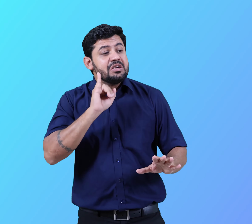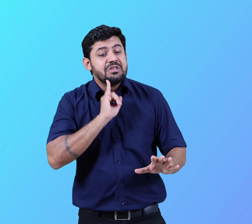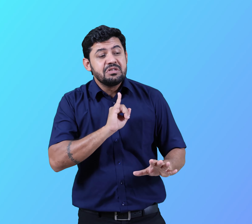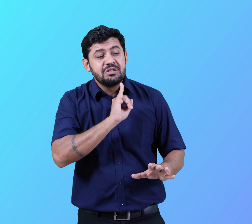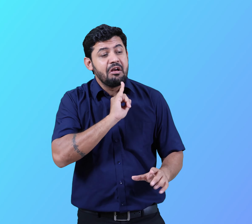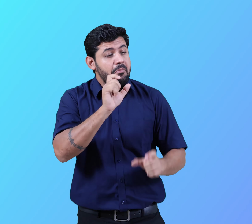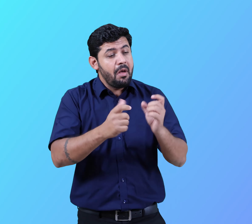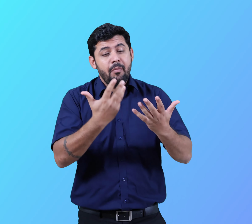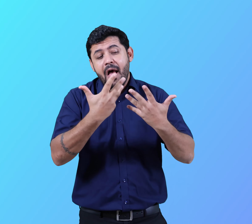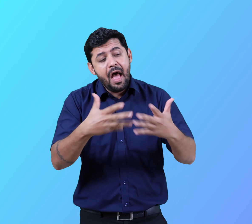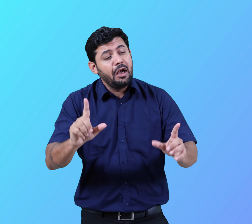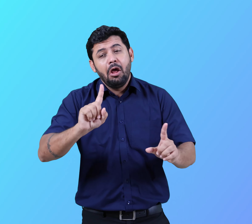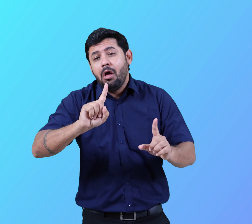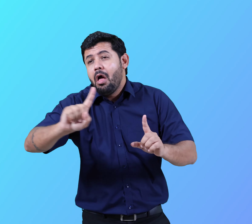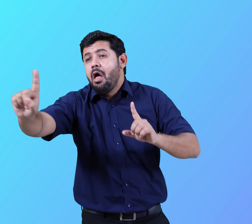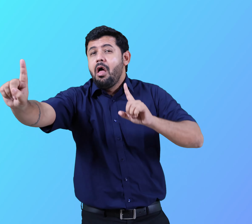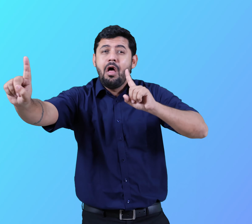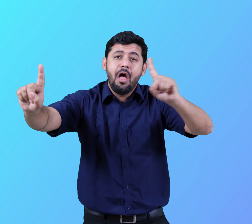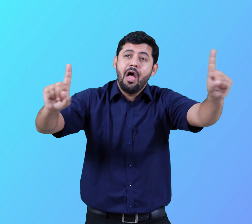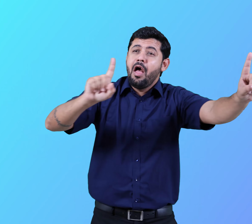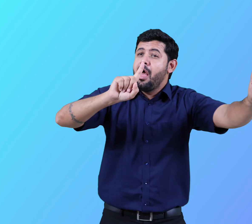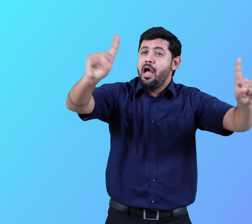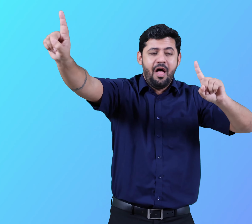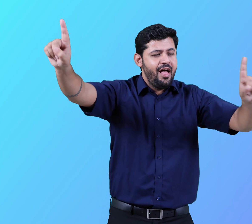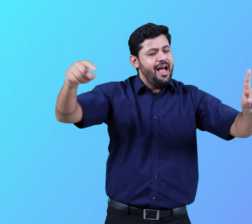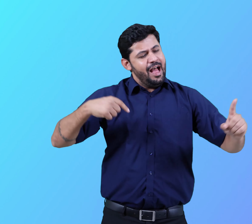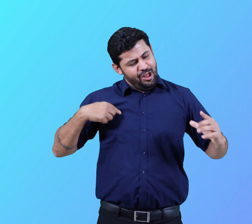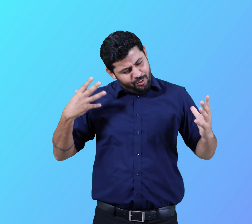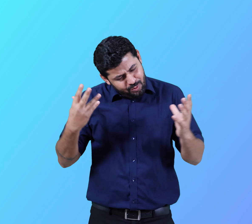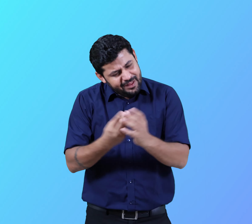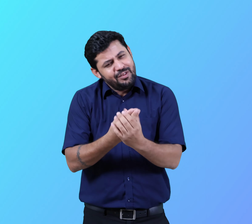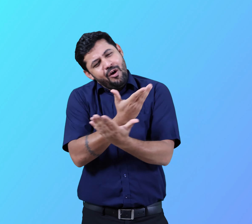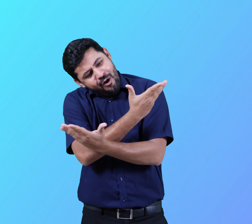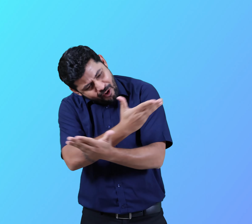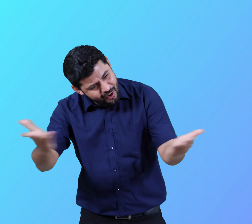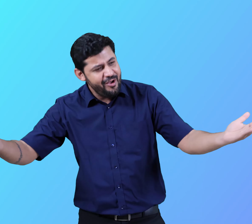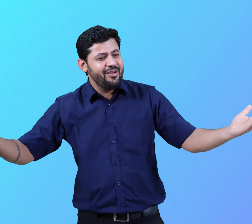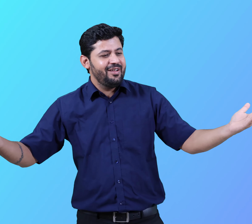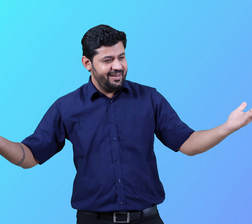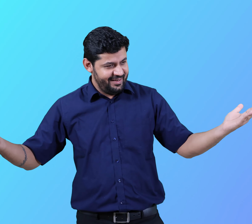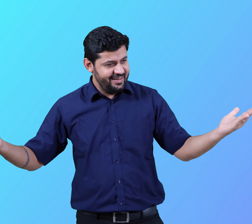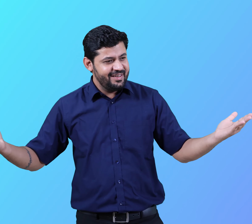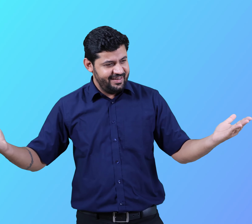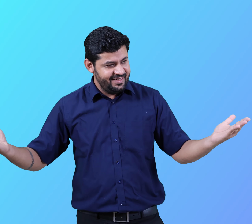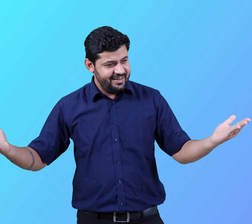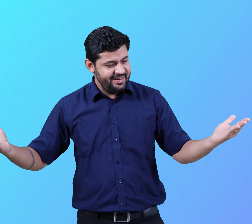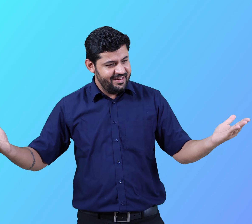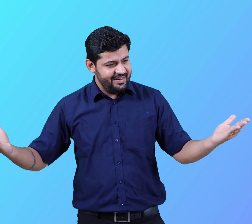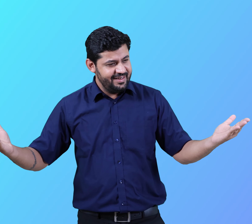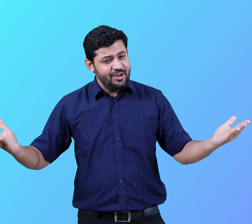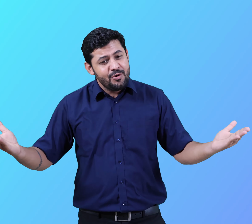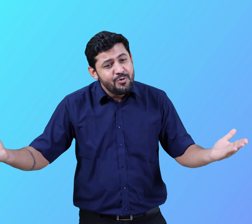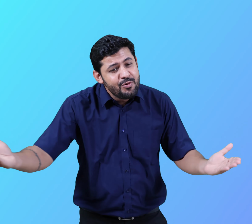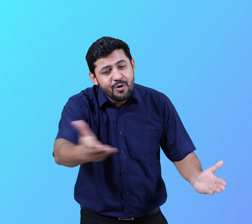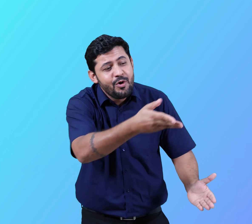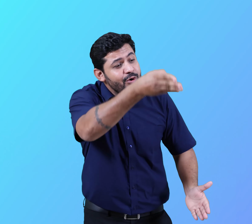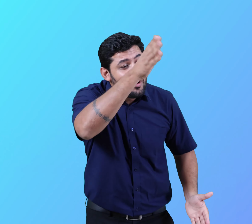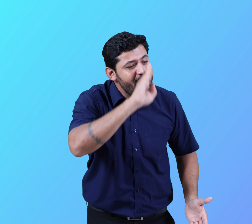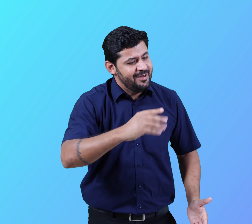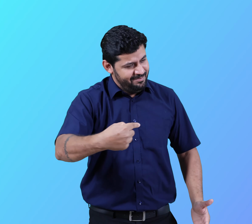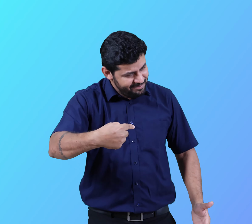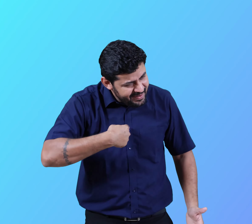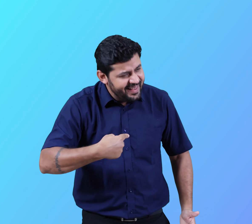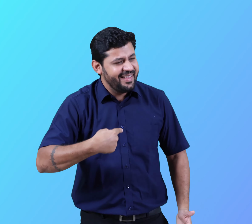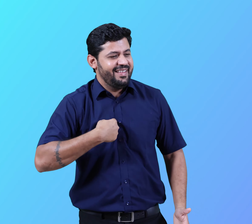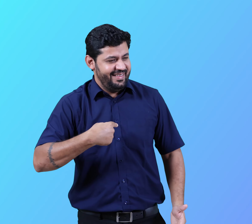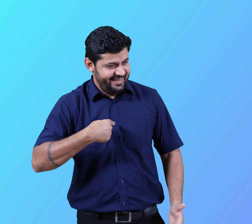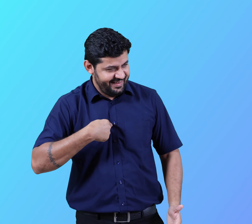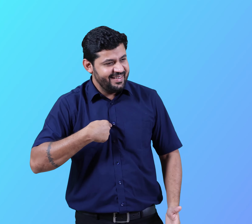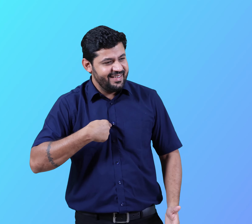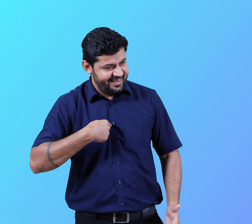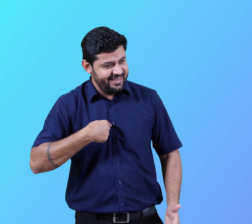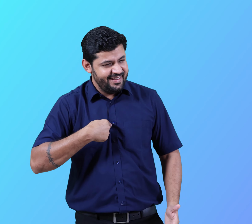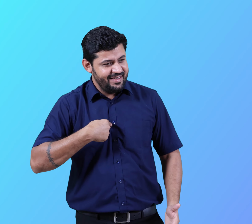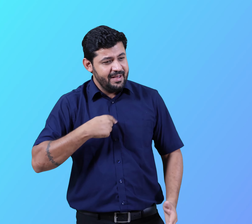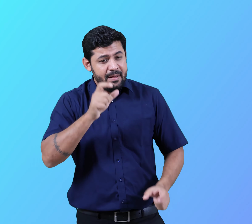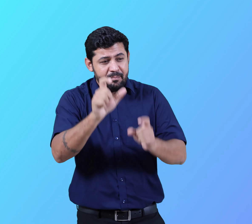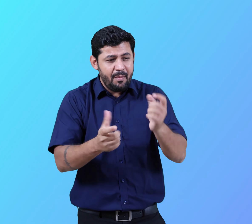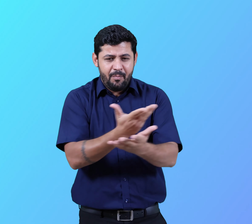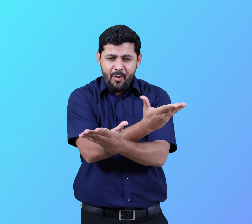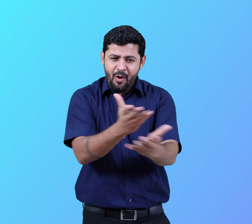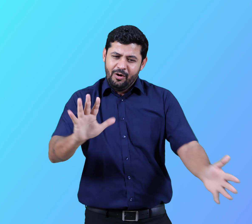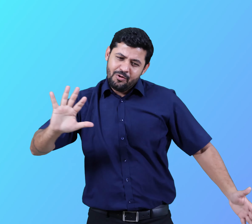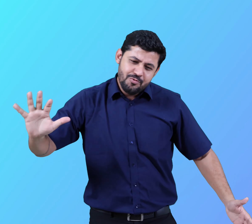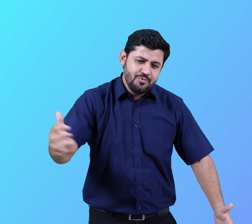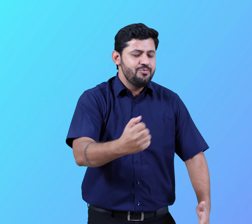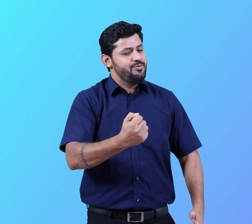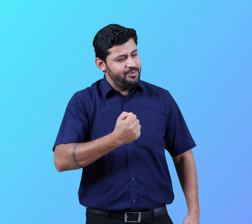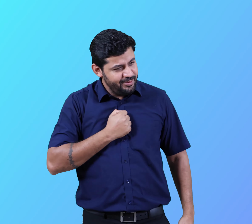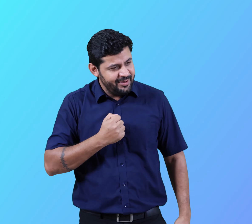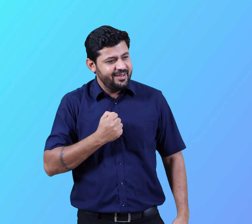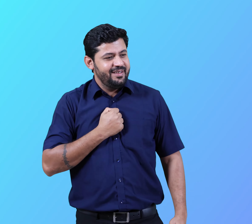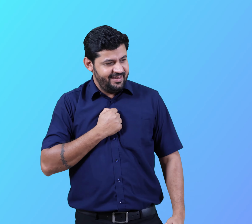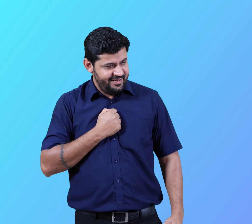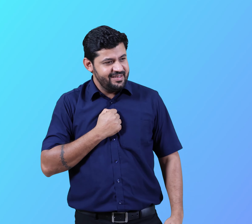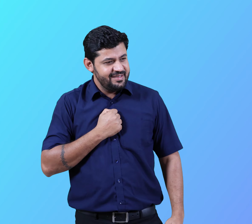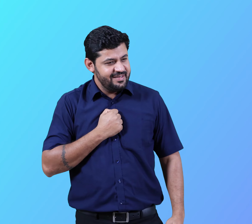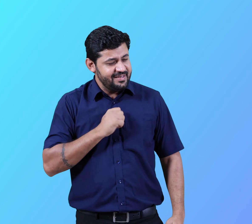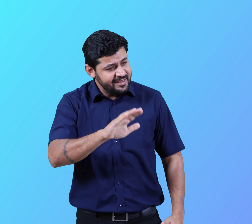I will walk with you and be your God. And you will be my people.